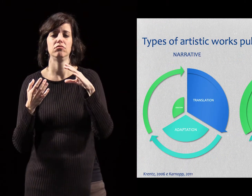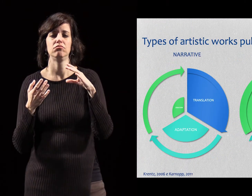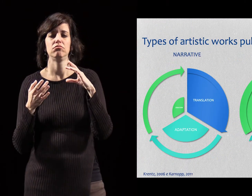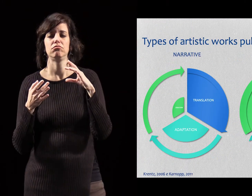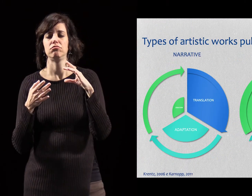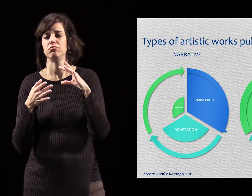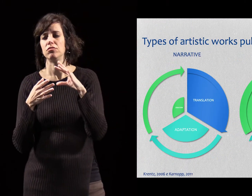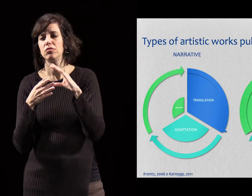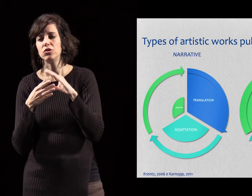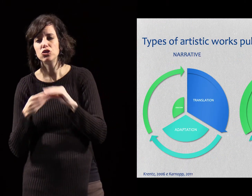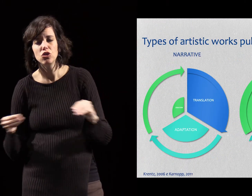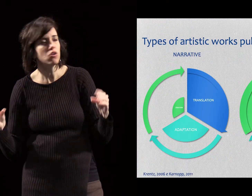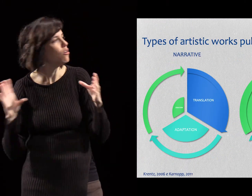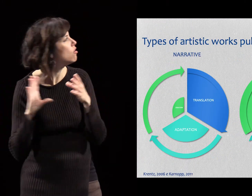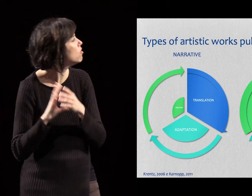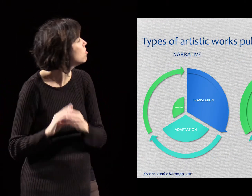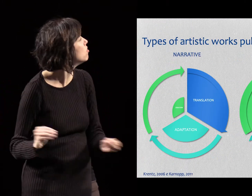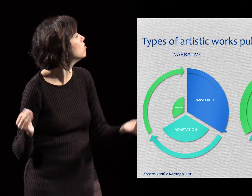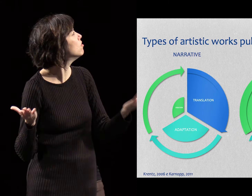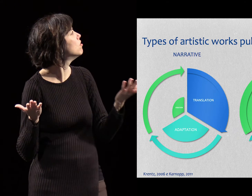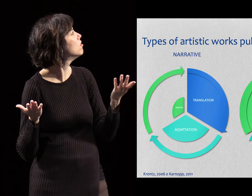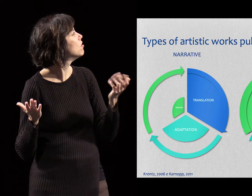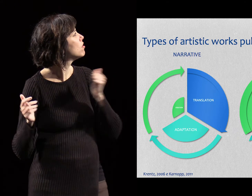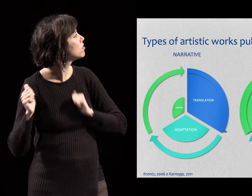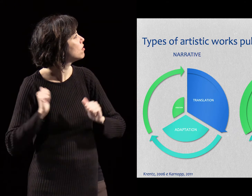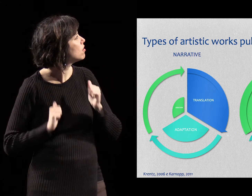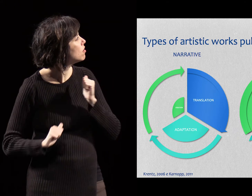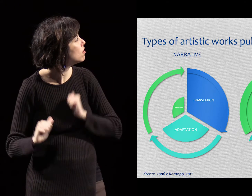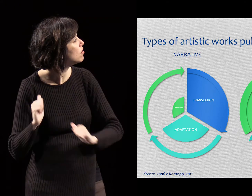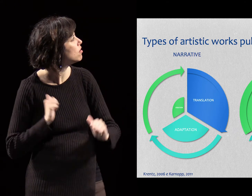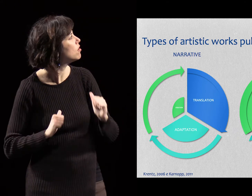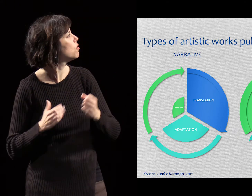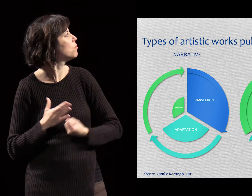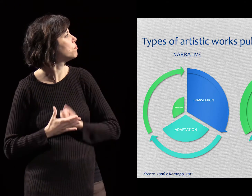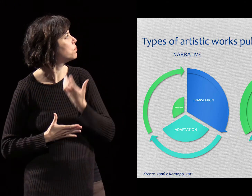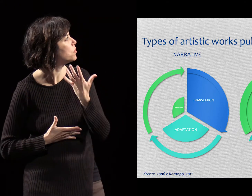Now, through this mixture of narrative, theater,